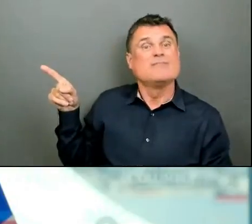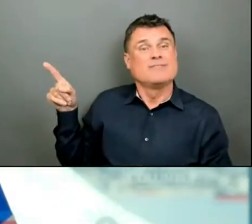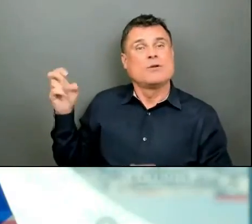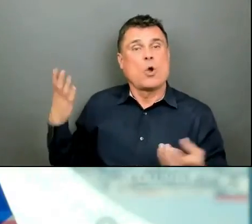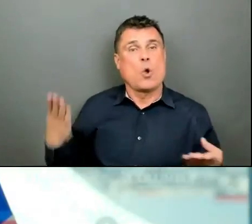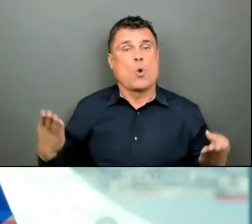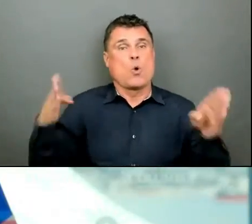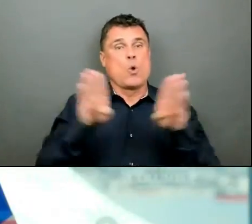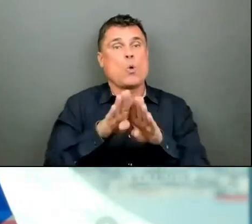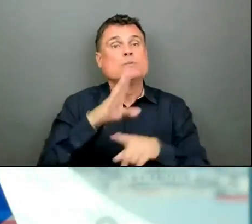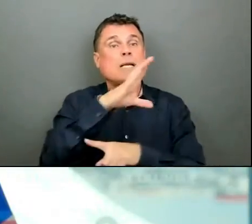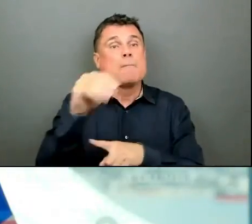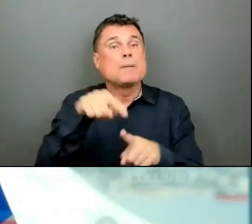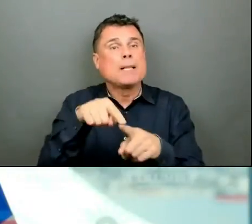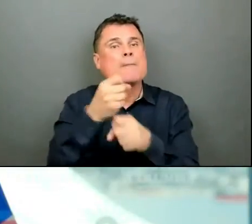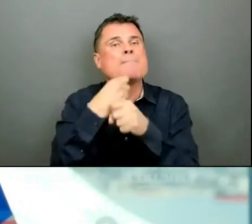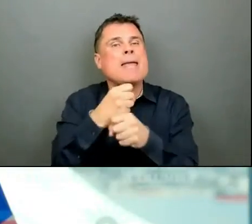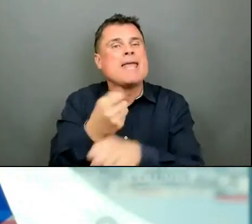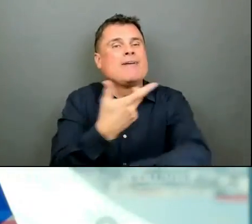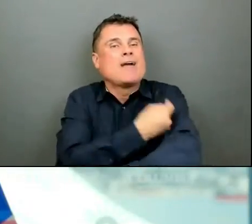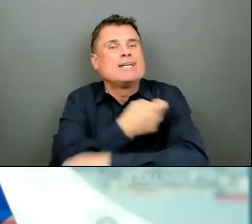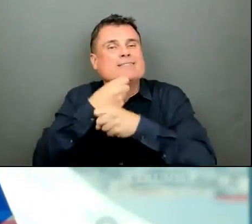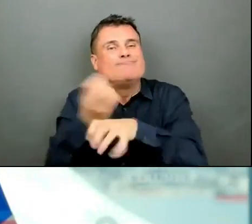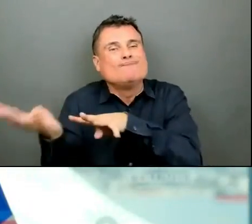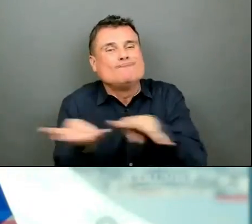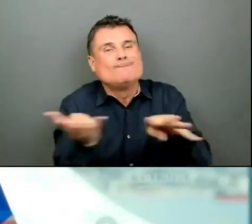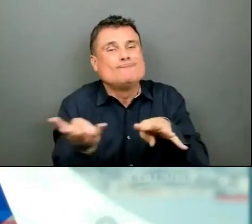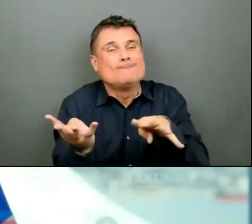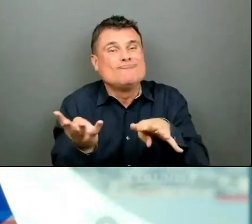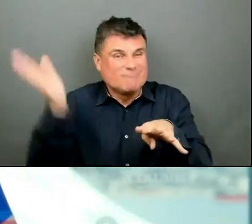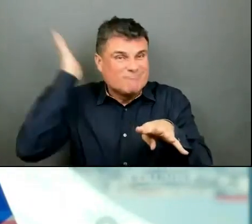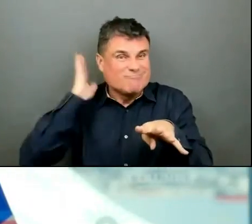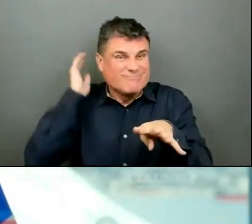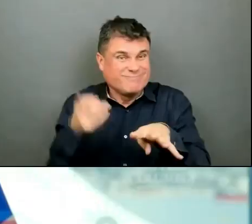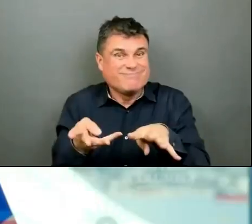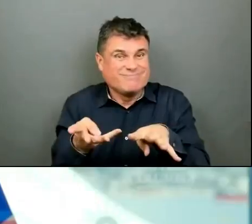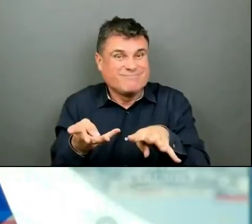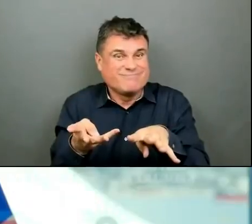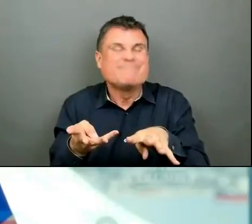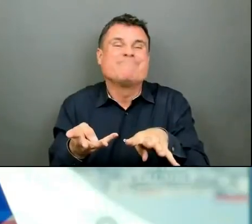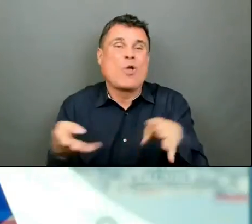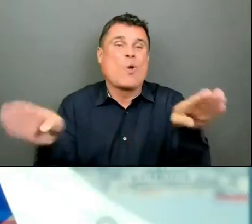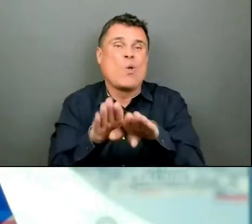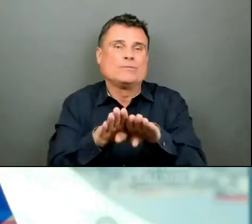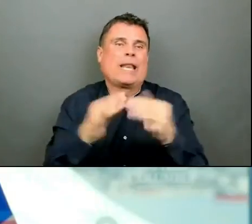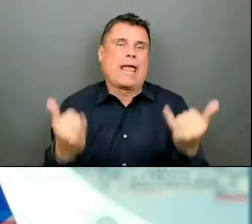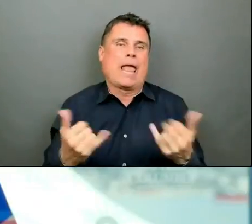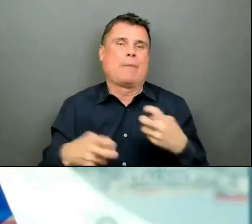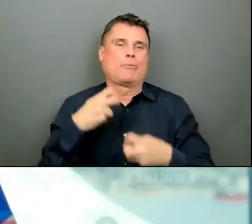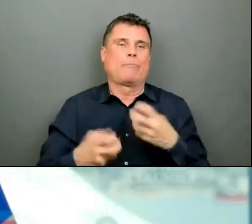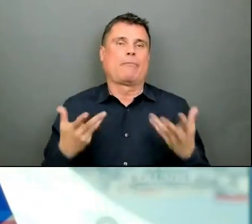terms of receiving vaccines are those with domestic capacity. The federal government is working extremely hard given that circumstance to bring